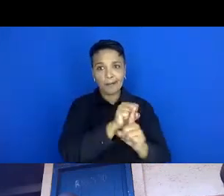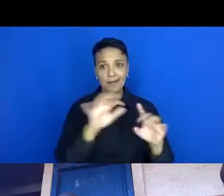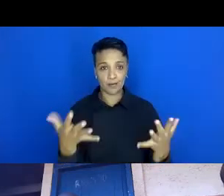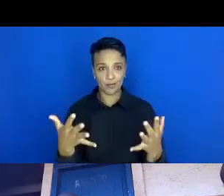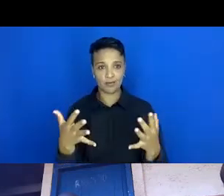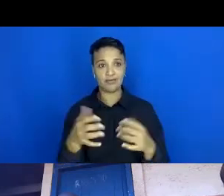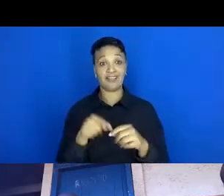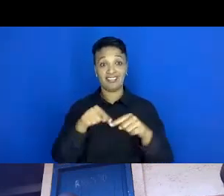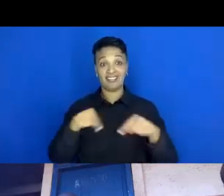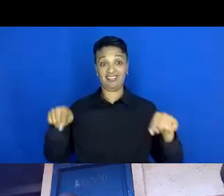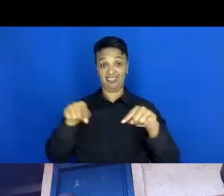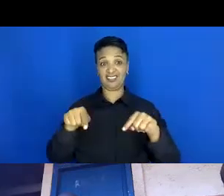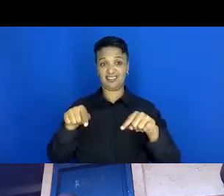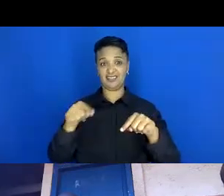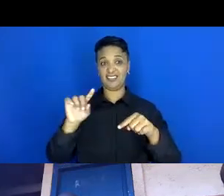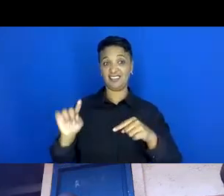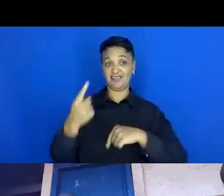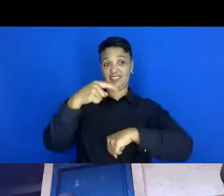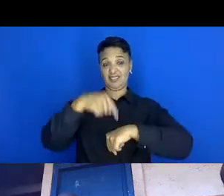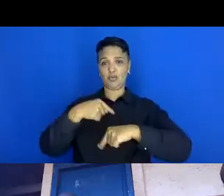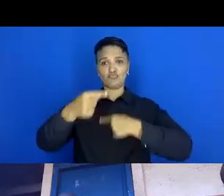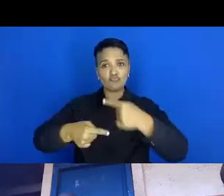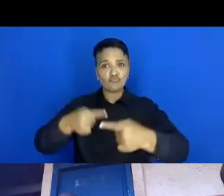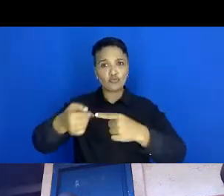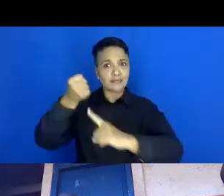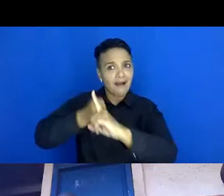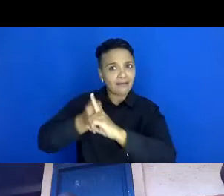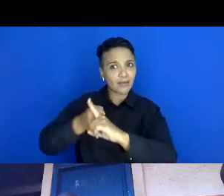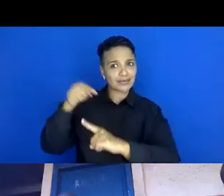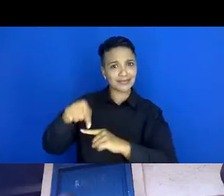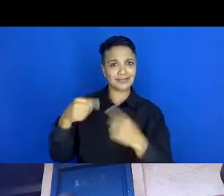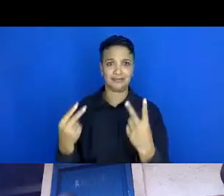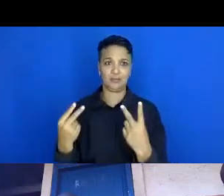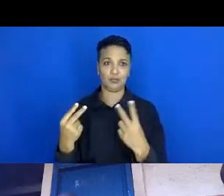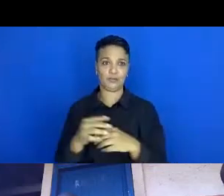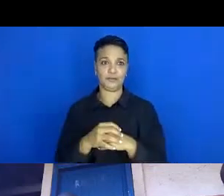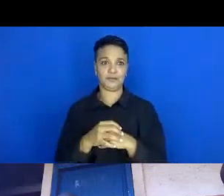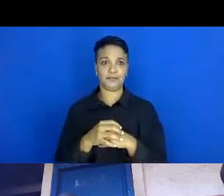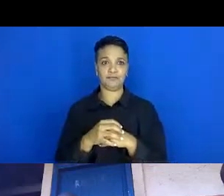to travel to the meeting points or facilitates were not accessible for the women